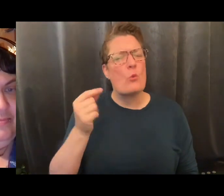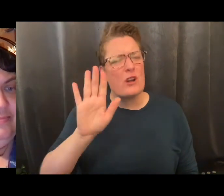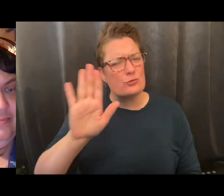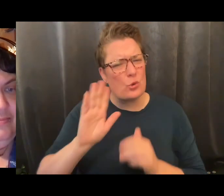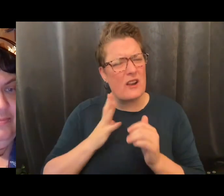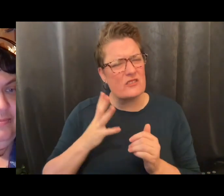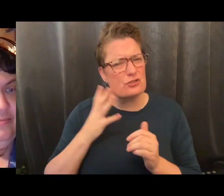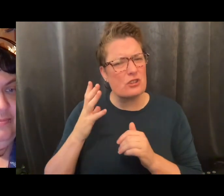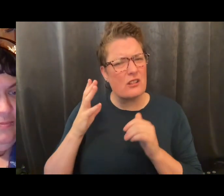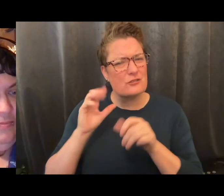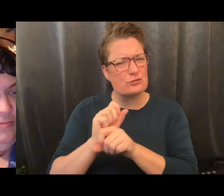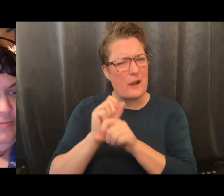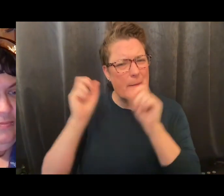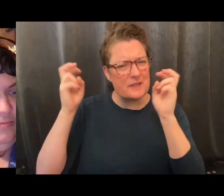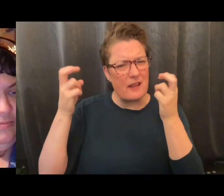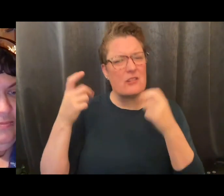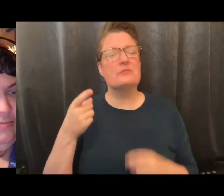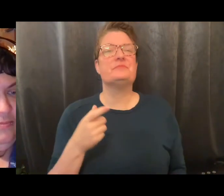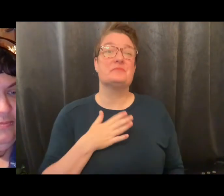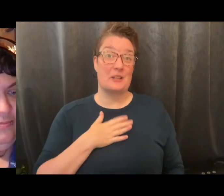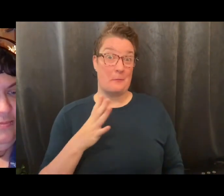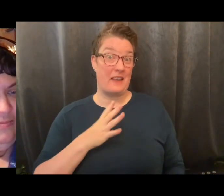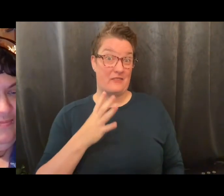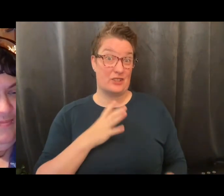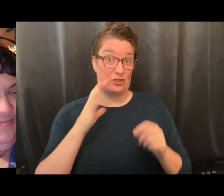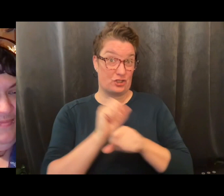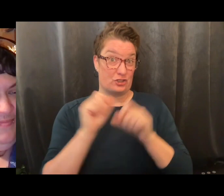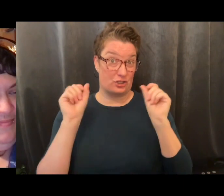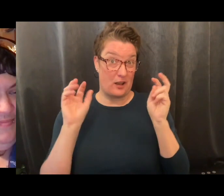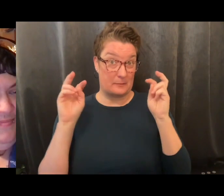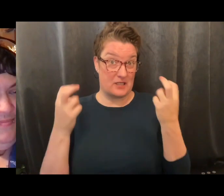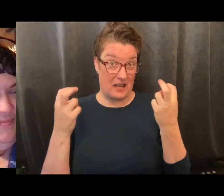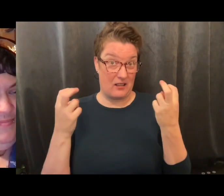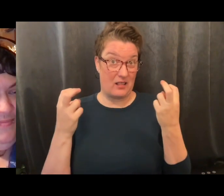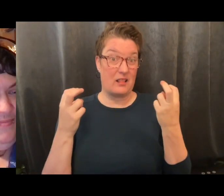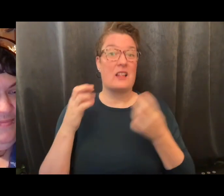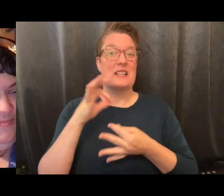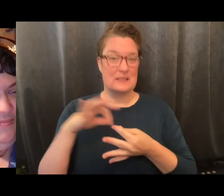Melissa: My official role name is Spiritual and Cultural Life Manager.